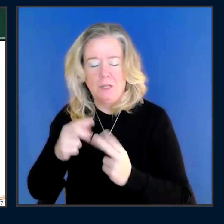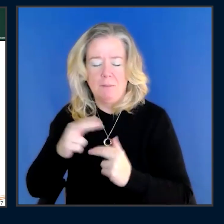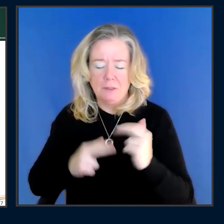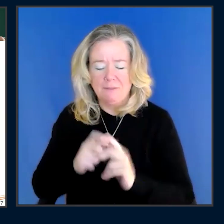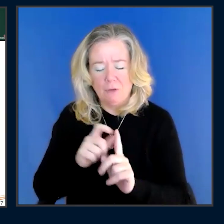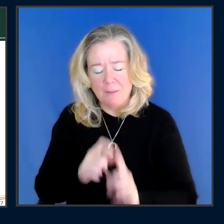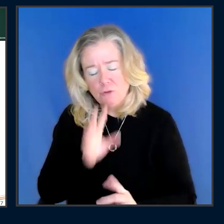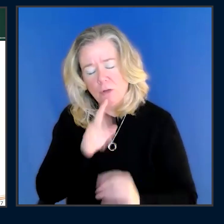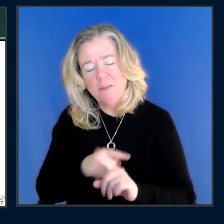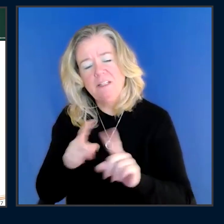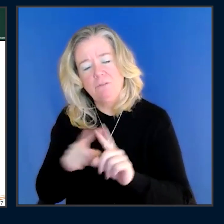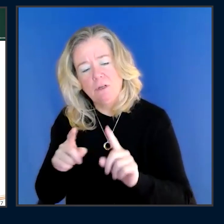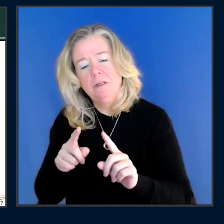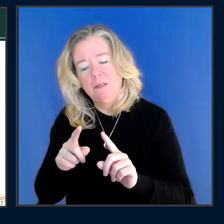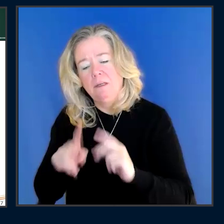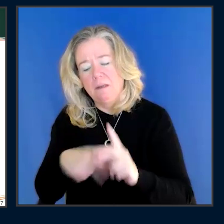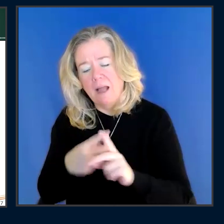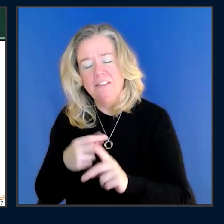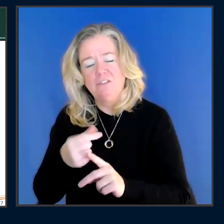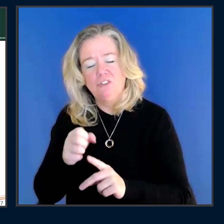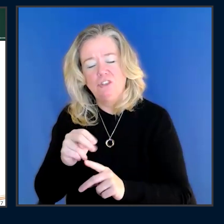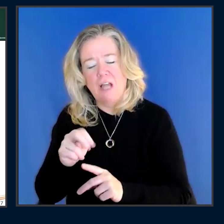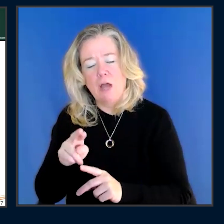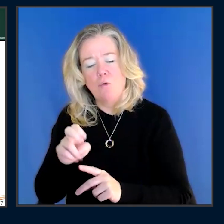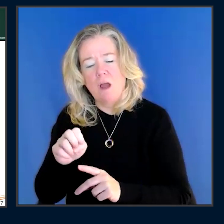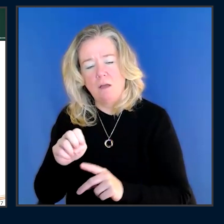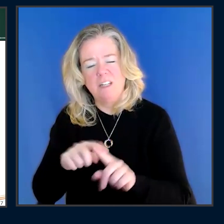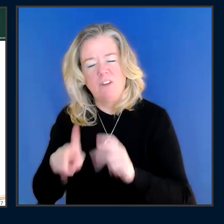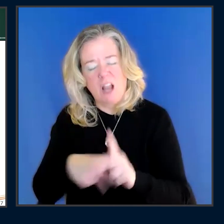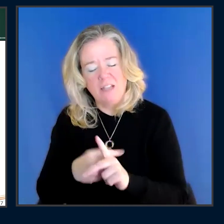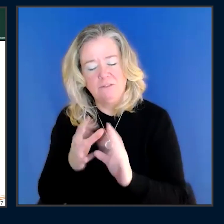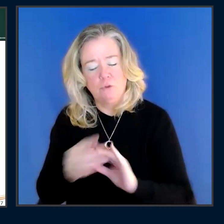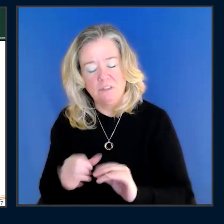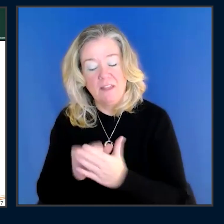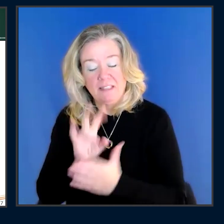and talking about different genres of stories. So all of that happens over those seven hours a day